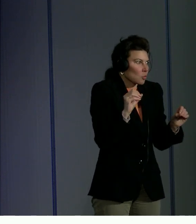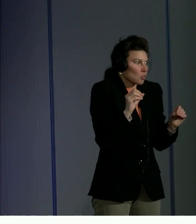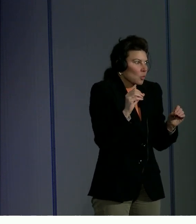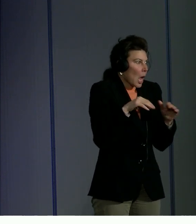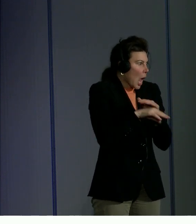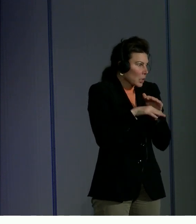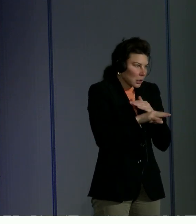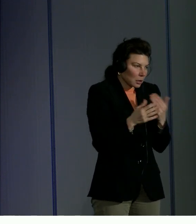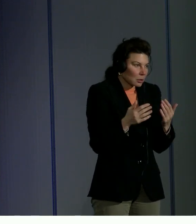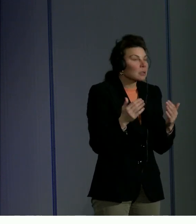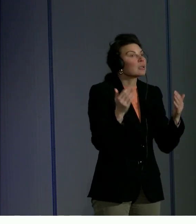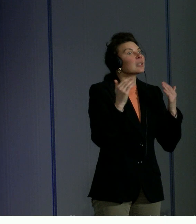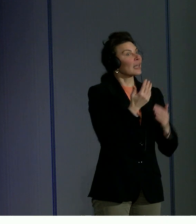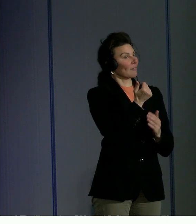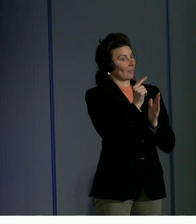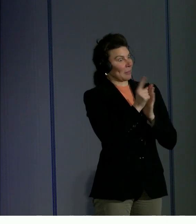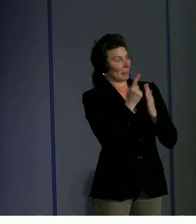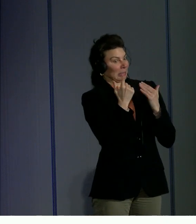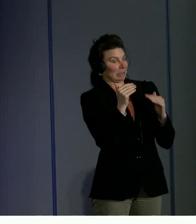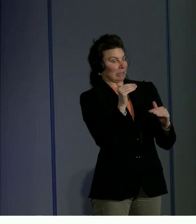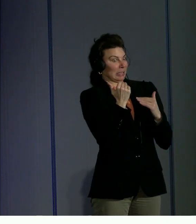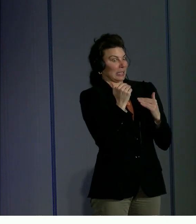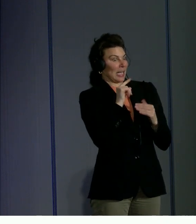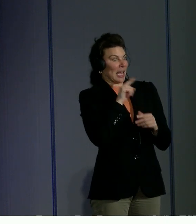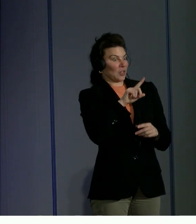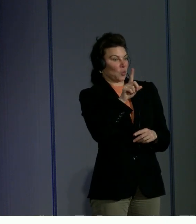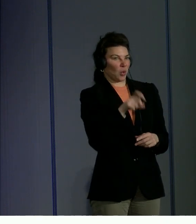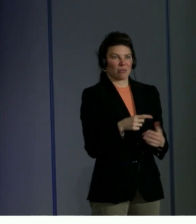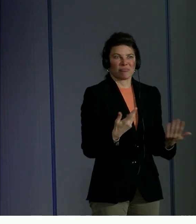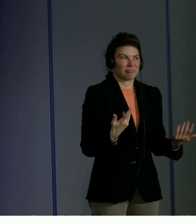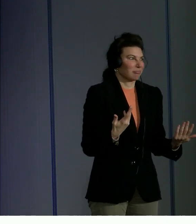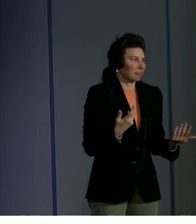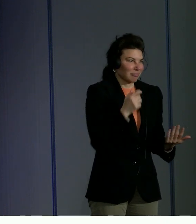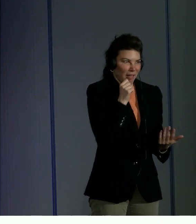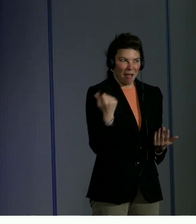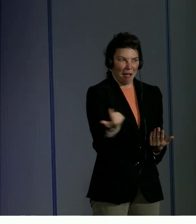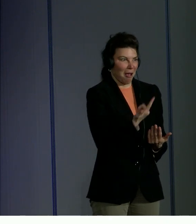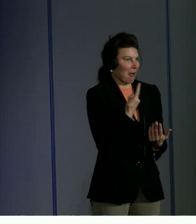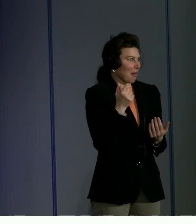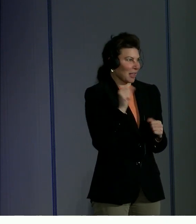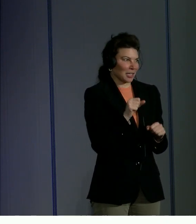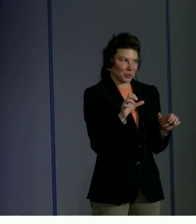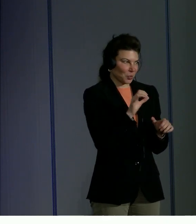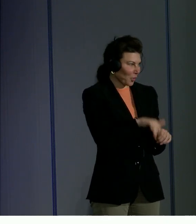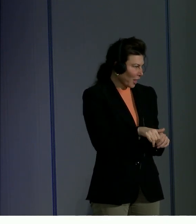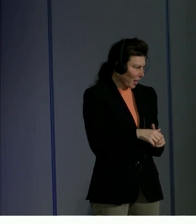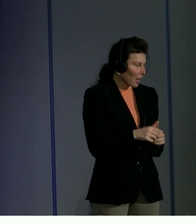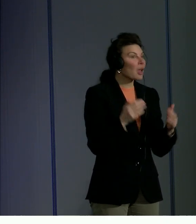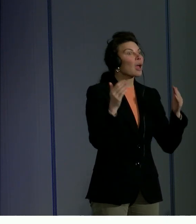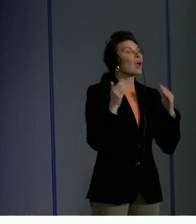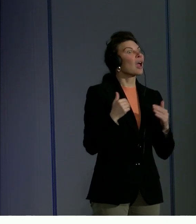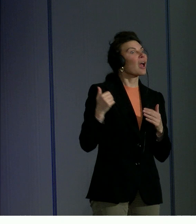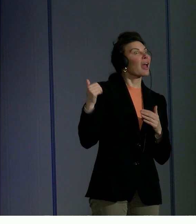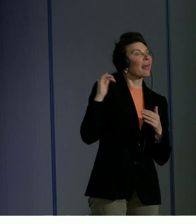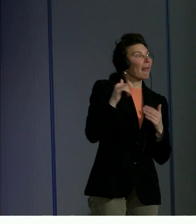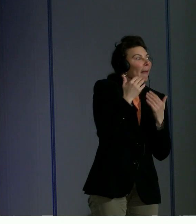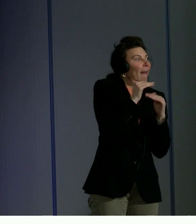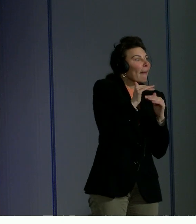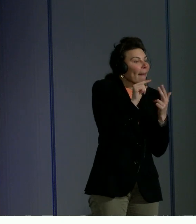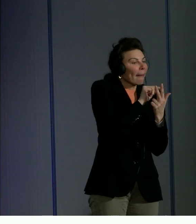15 minutes to answer a question may not work for everybody. And the languages available are